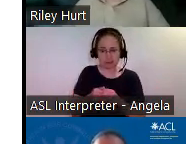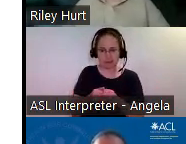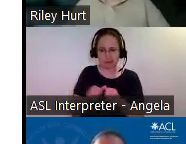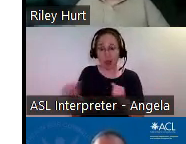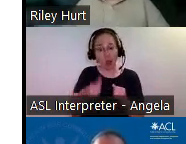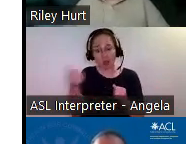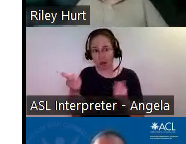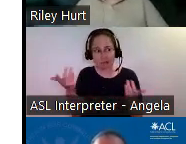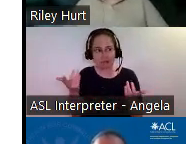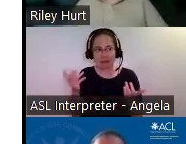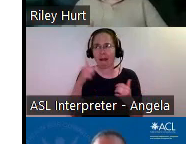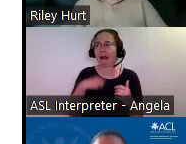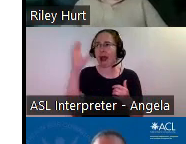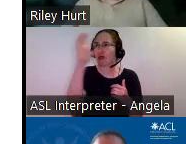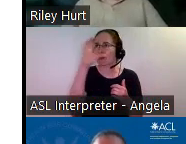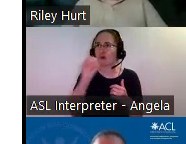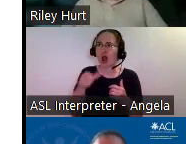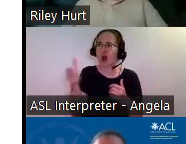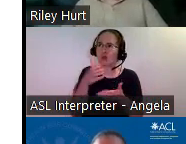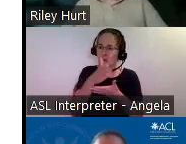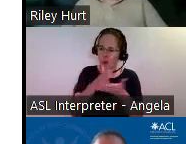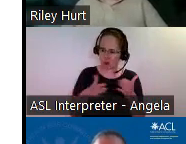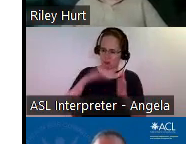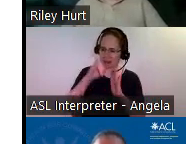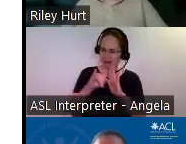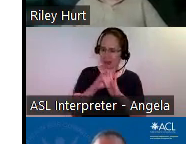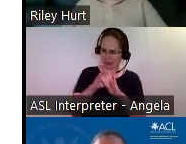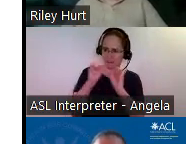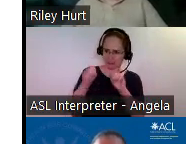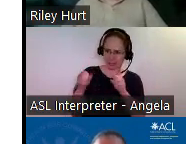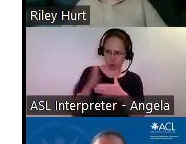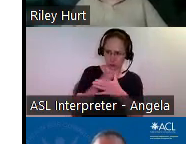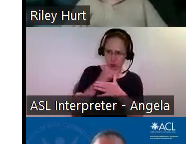I look for other aspects of my identity that I can potentially share with a mentor,